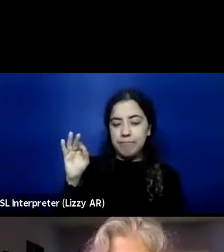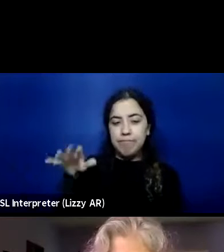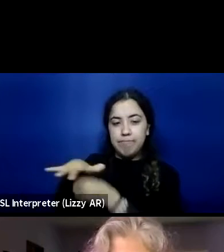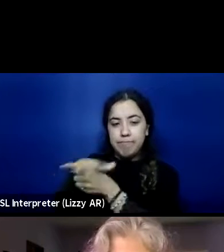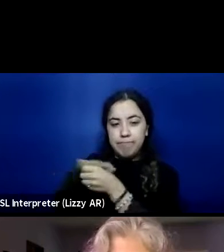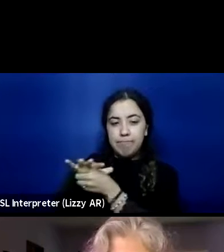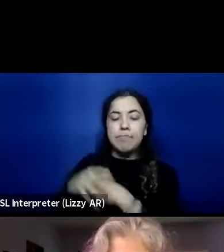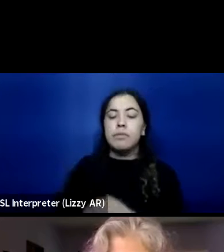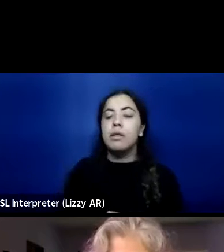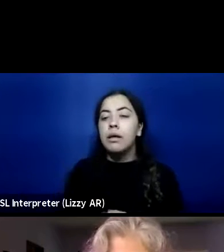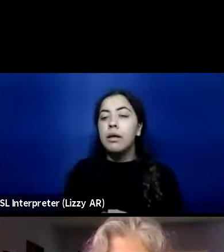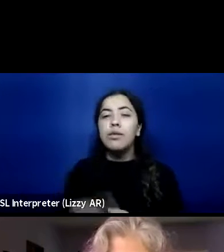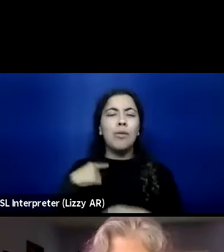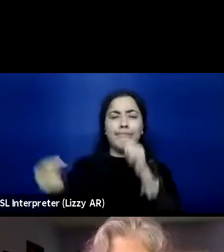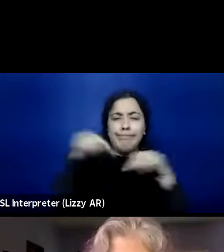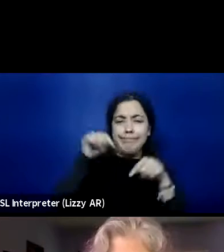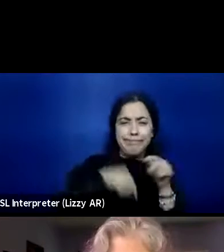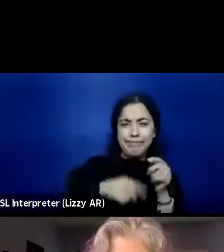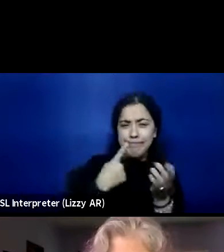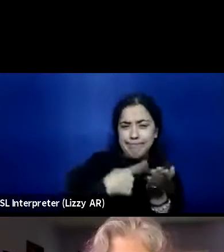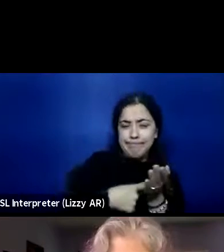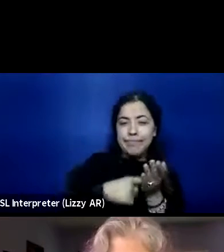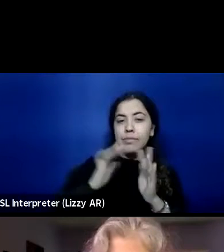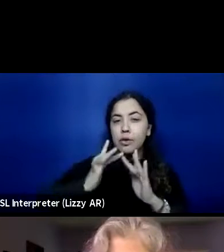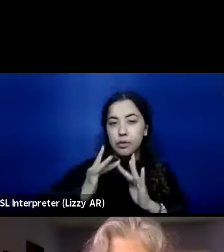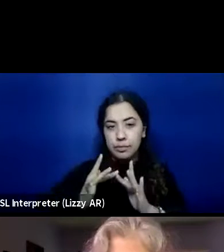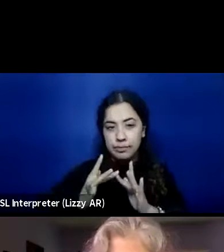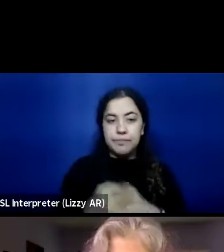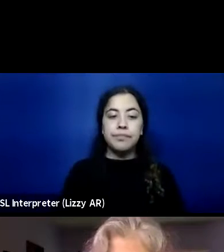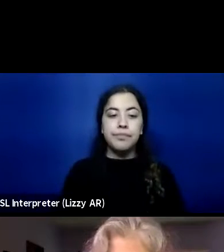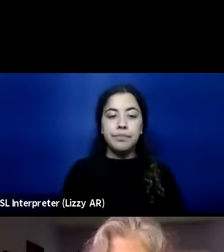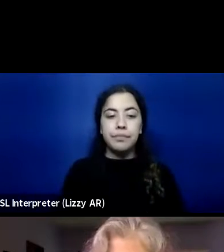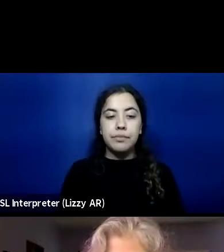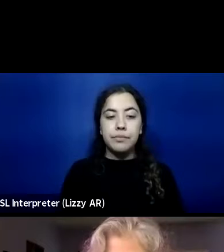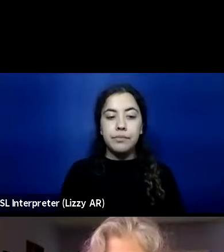Remember that its predecessor, the ARPANET was intended to allow